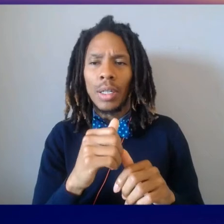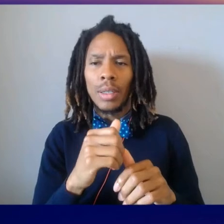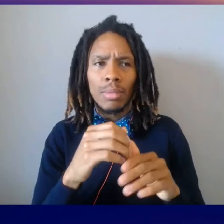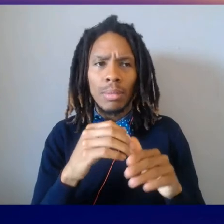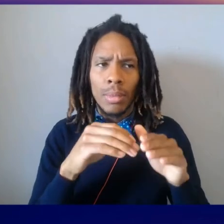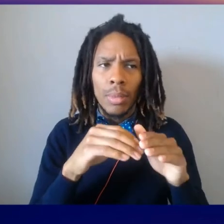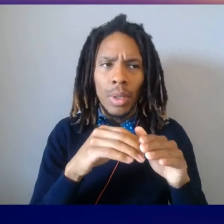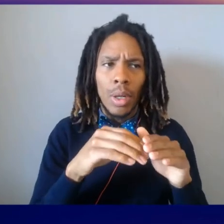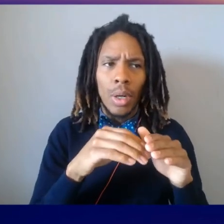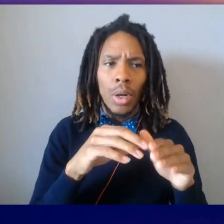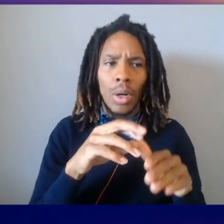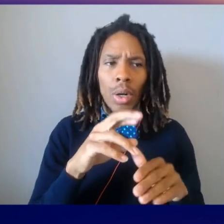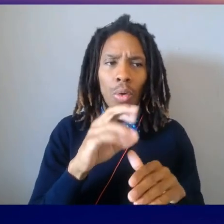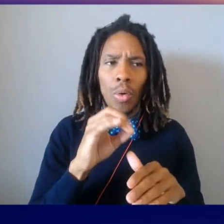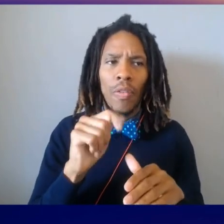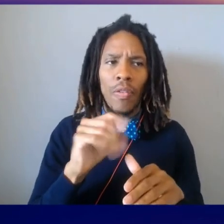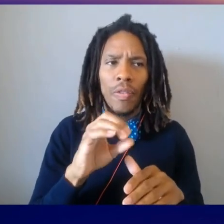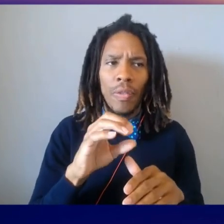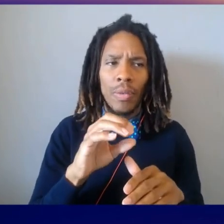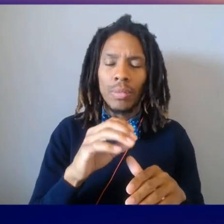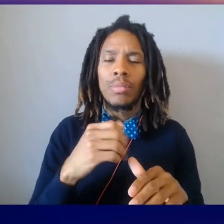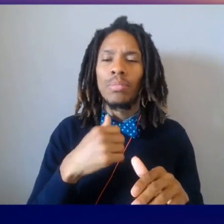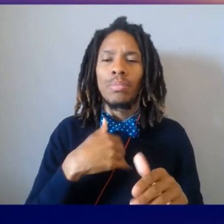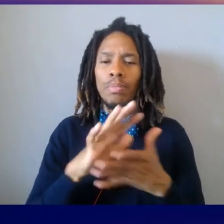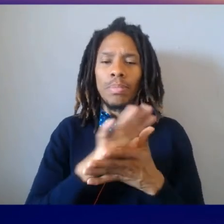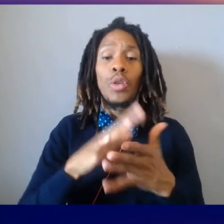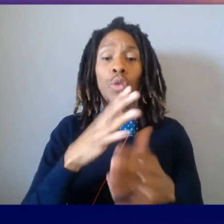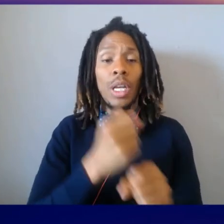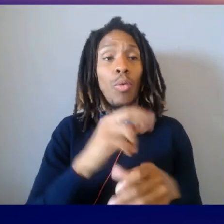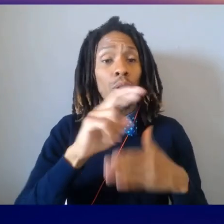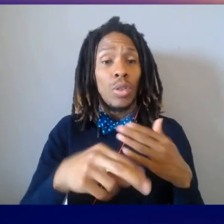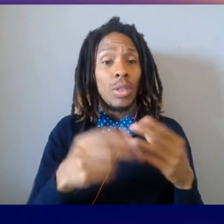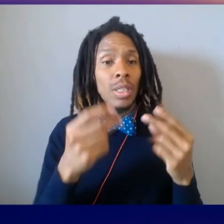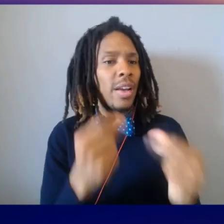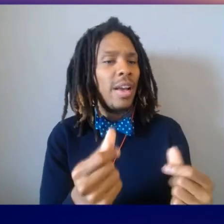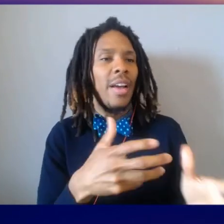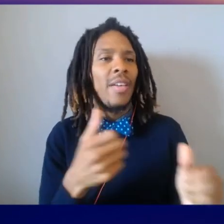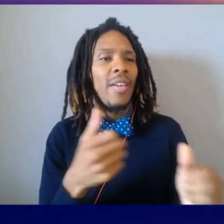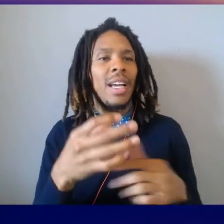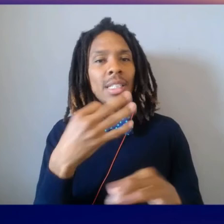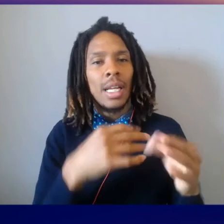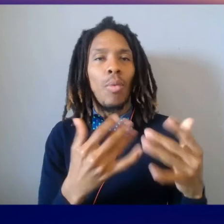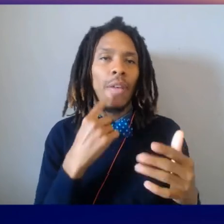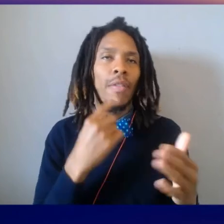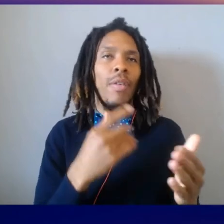you can get results very, very fast instead of waiting for the files to be delivered, processed through an S3 bucket.